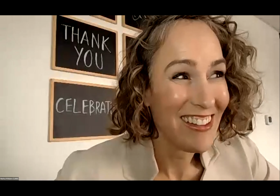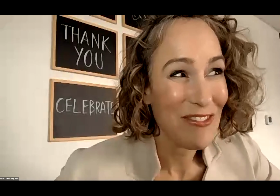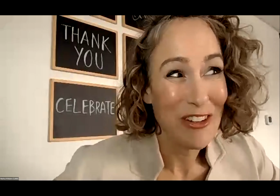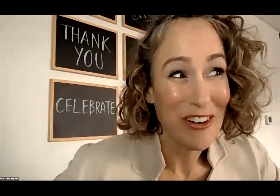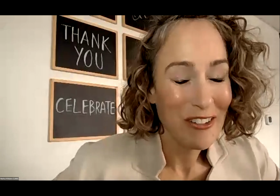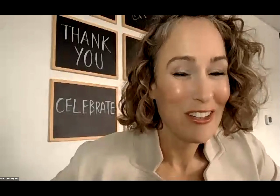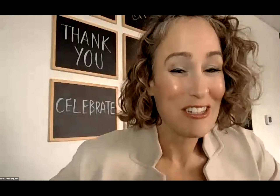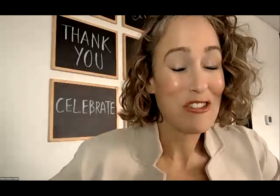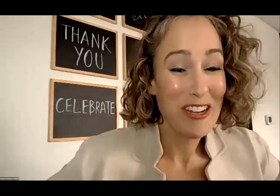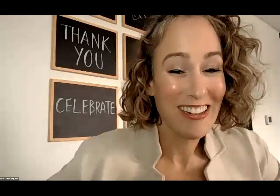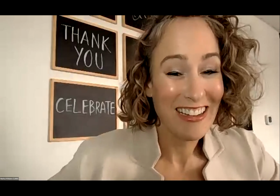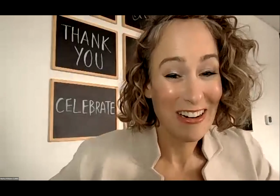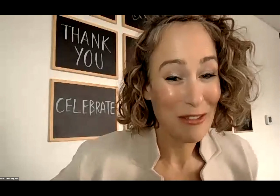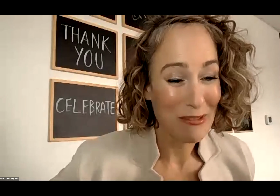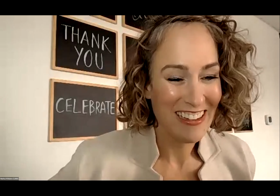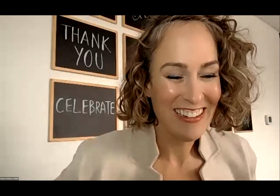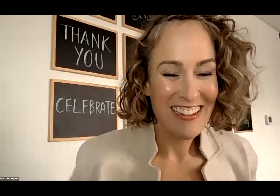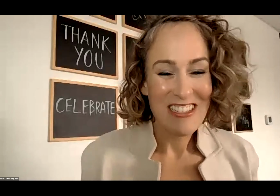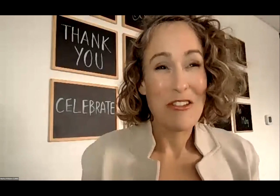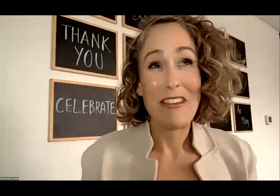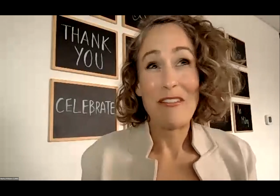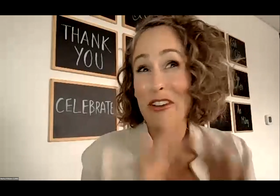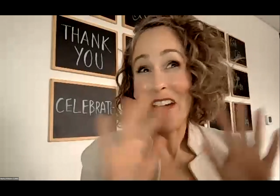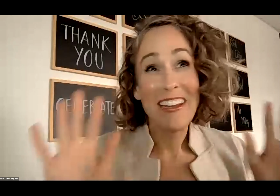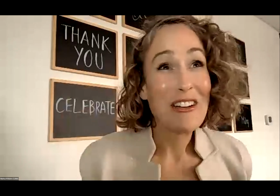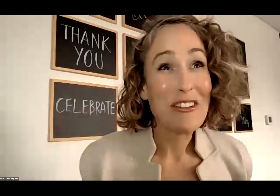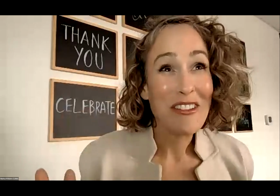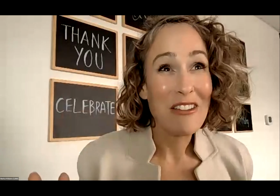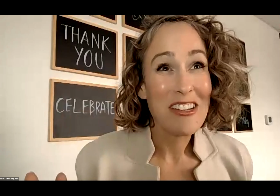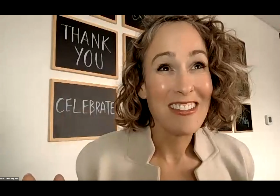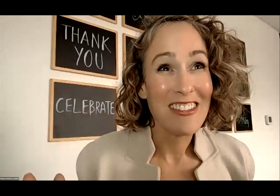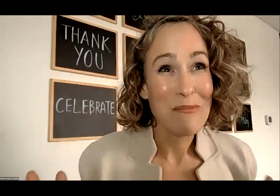And if you're not going to Detroit, get off the plane. So like, if you're not here for the Language Access